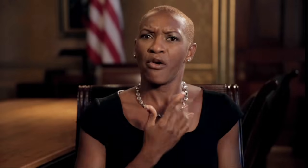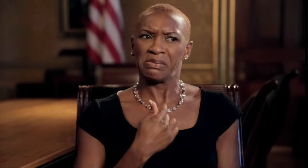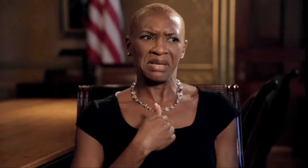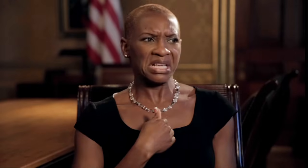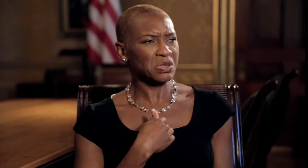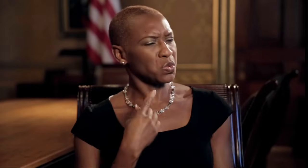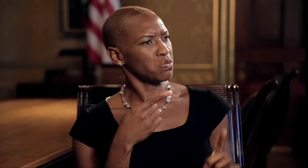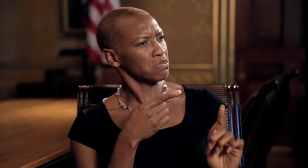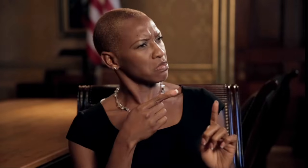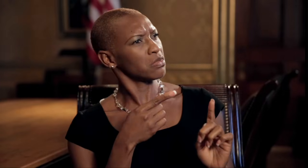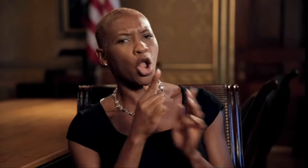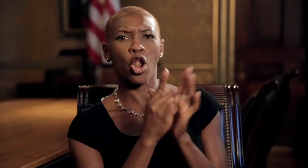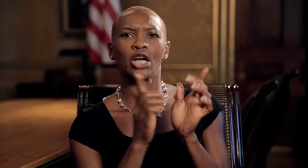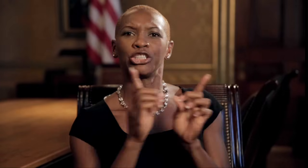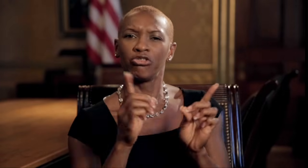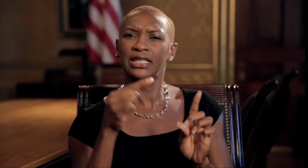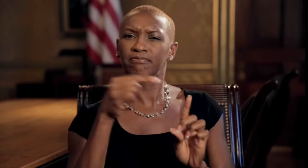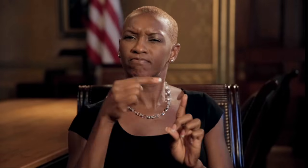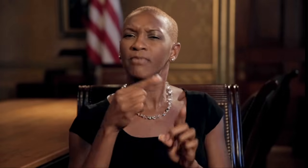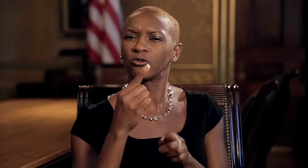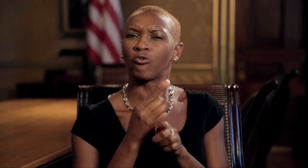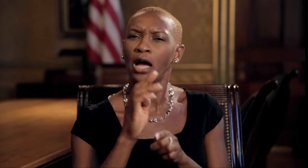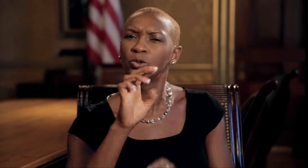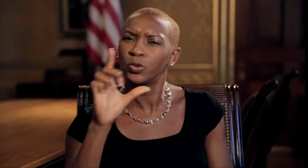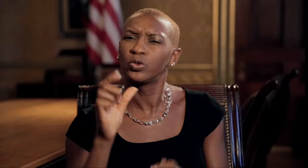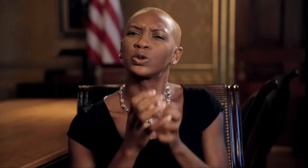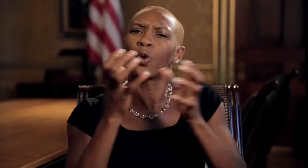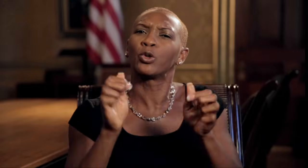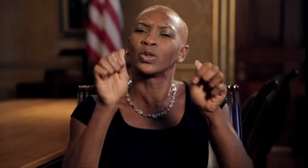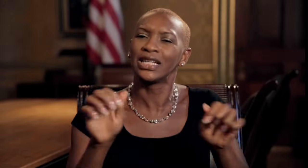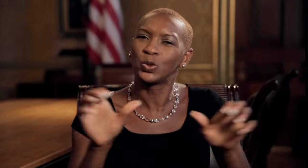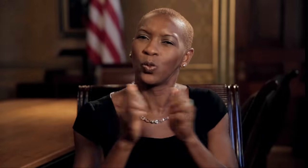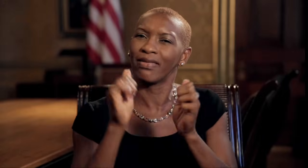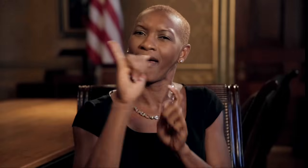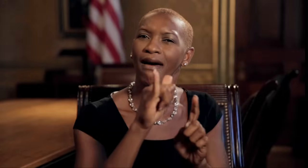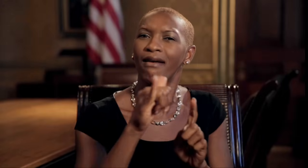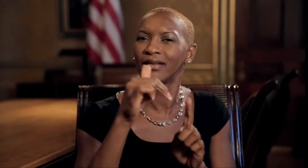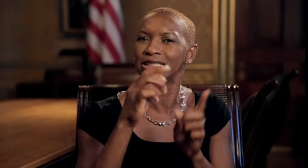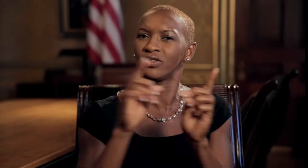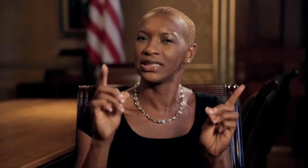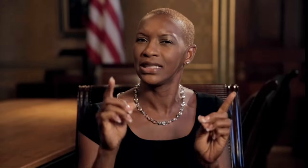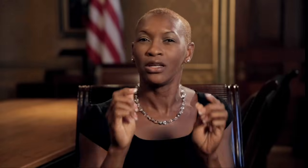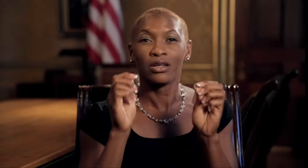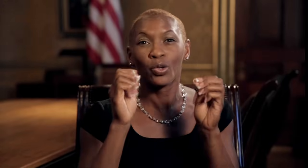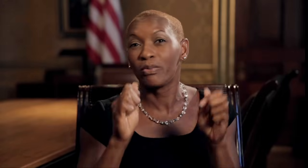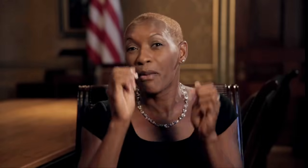me to feel that a law degree was the right tool. There is so much you can do with that degree.